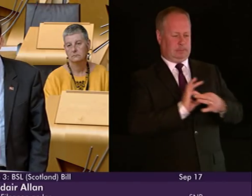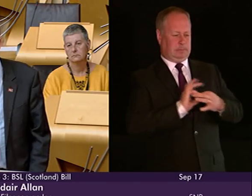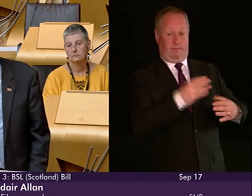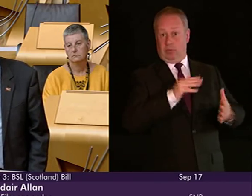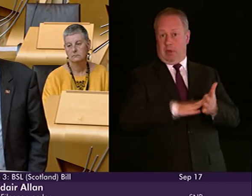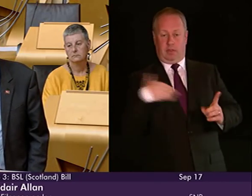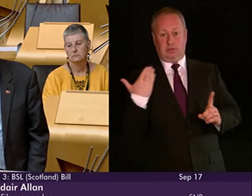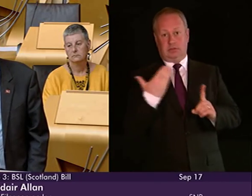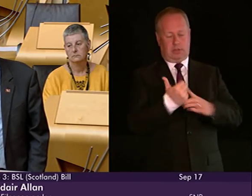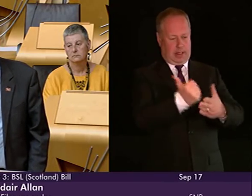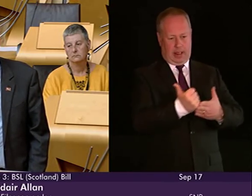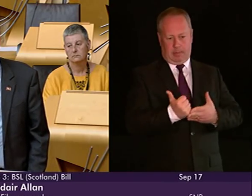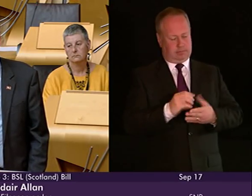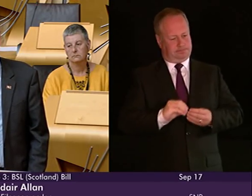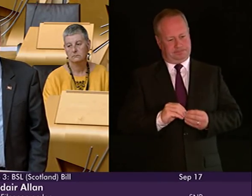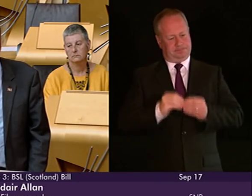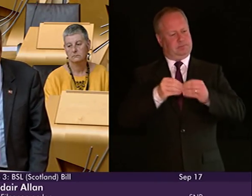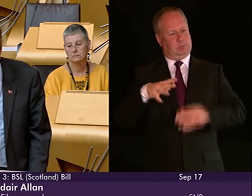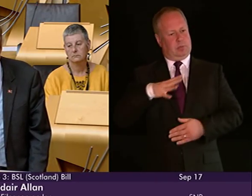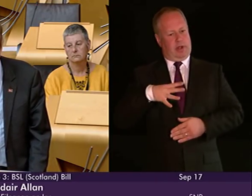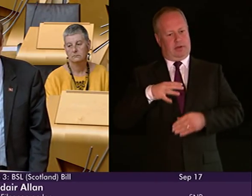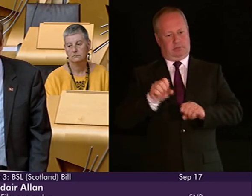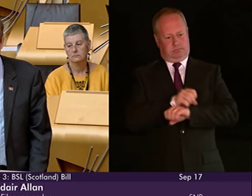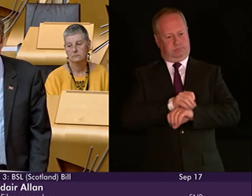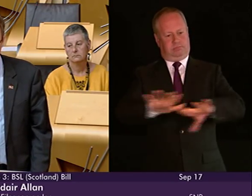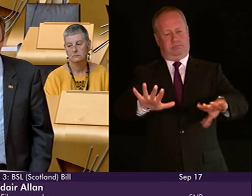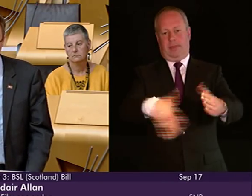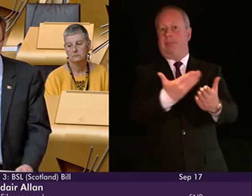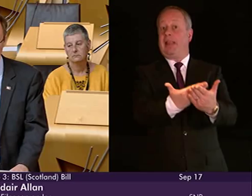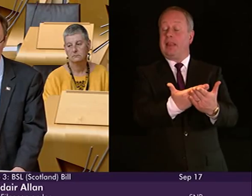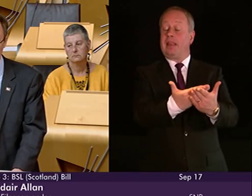which has helped us to prepare for implementation of the bill. I look forward to continuing